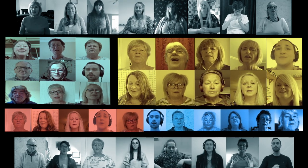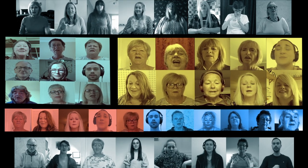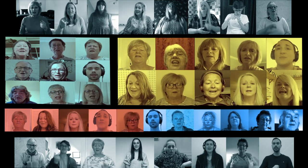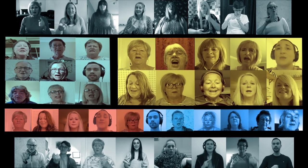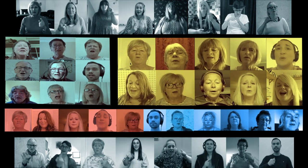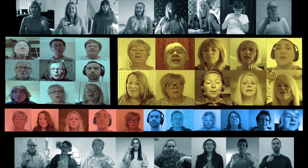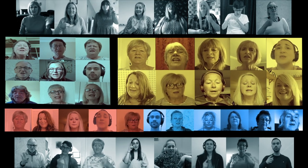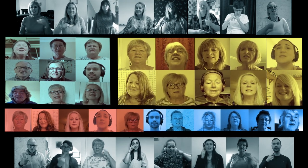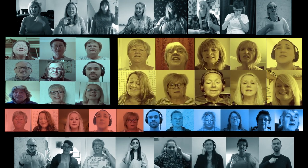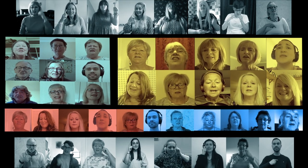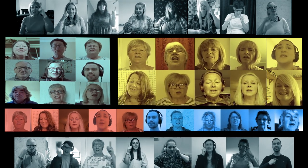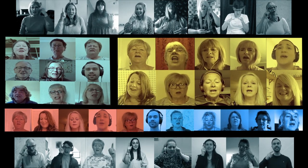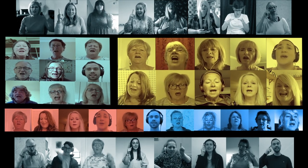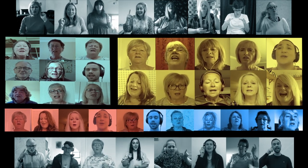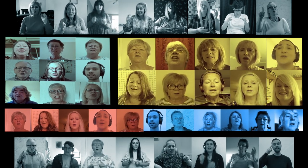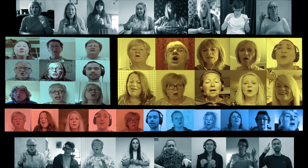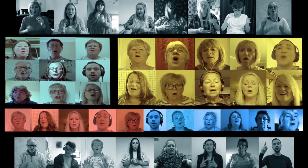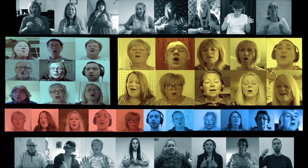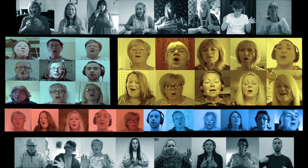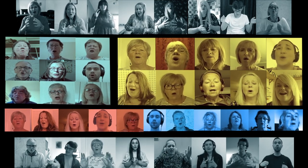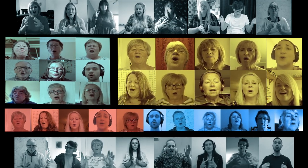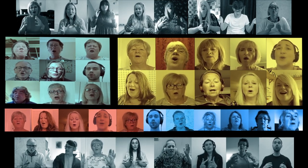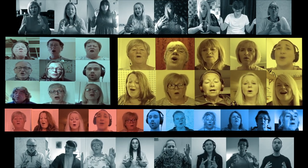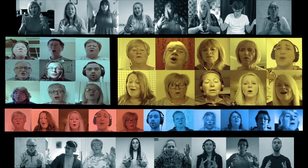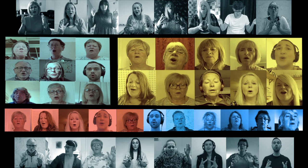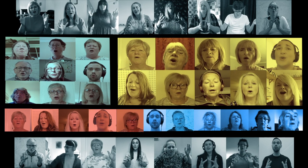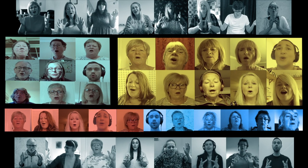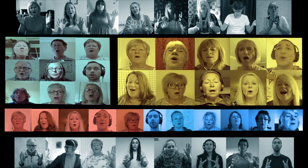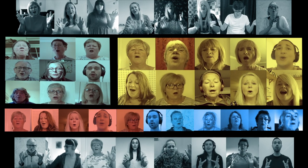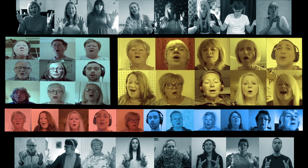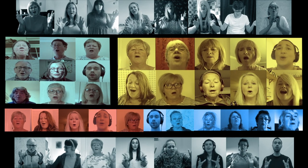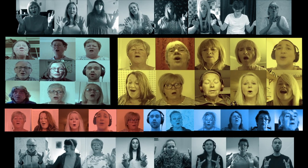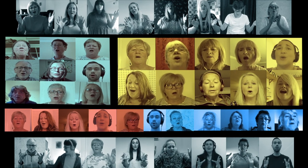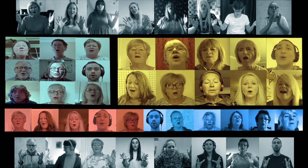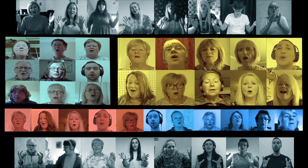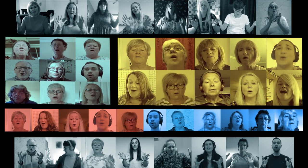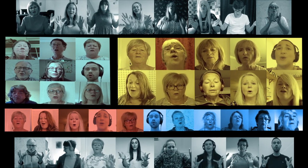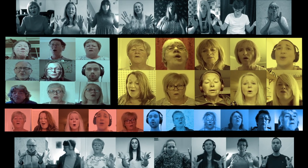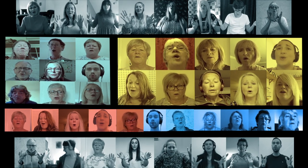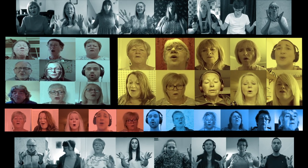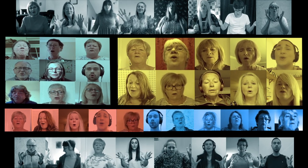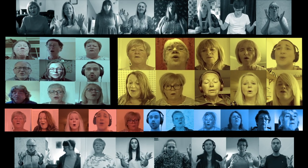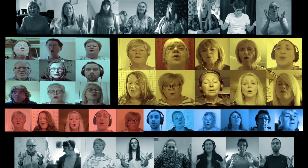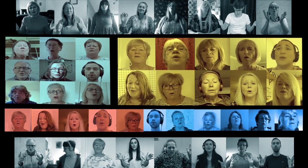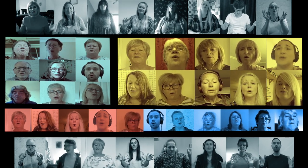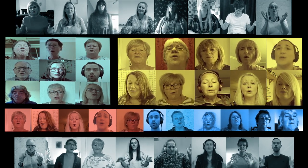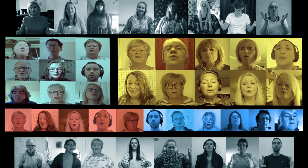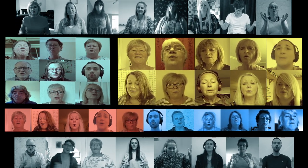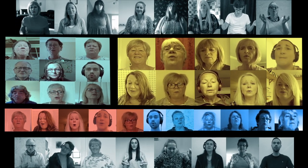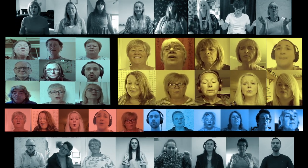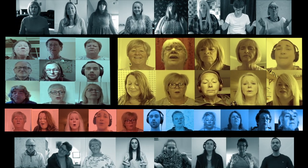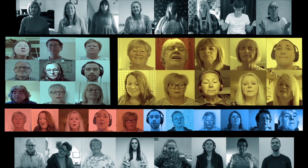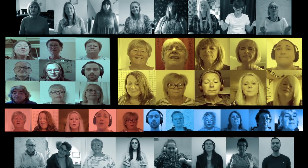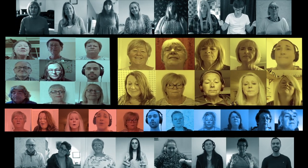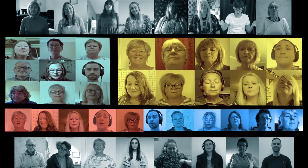Now we can see the light glow